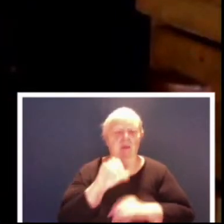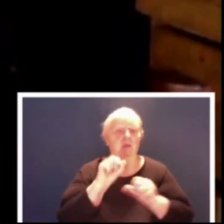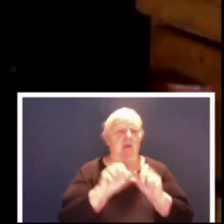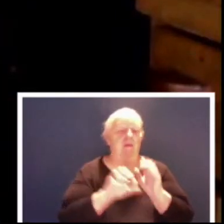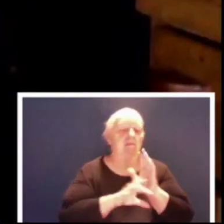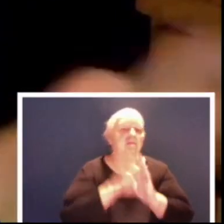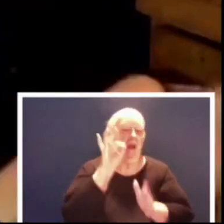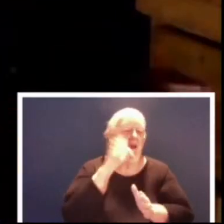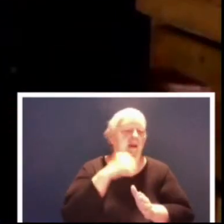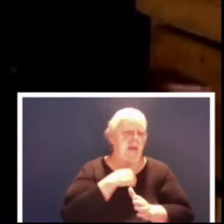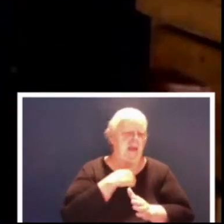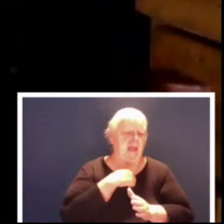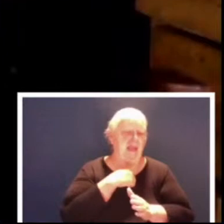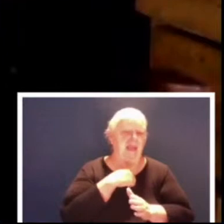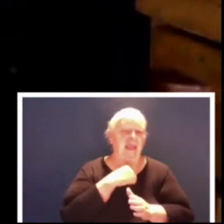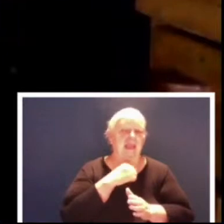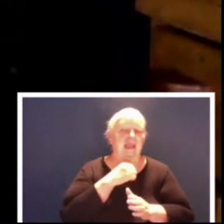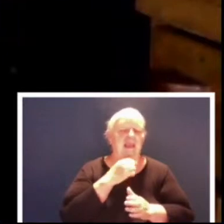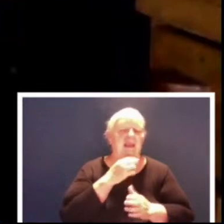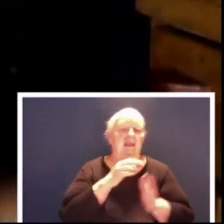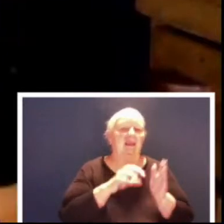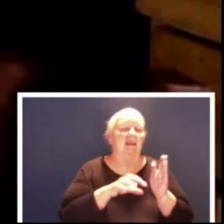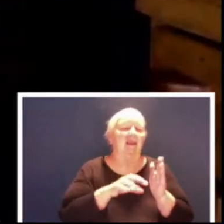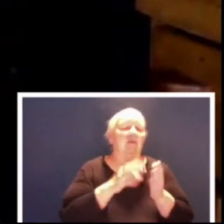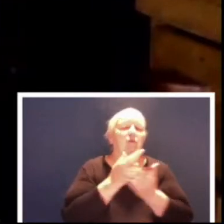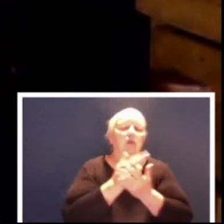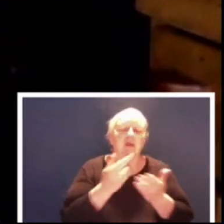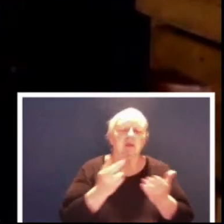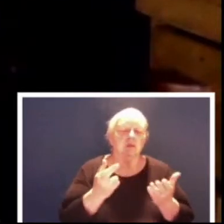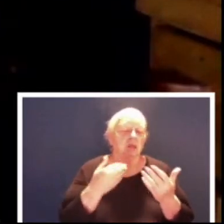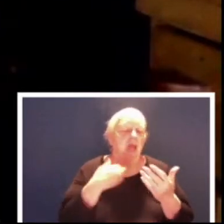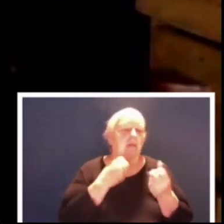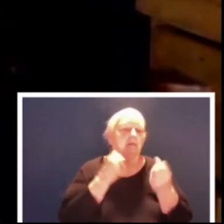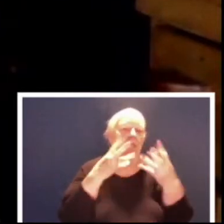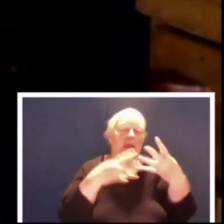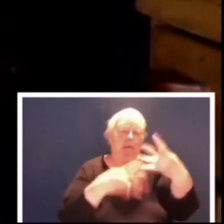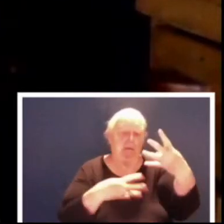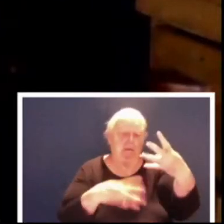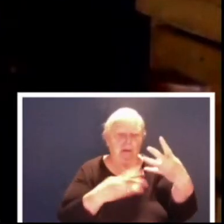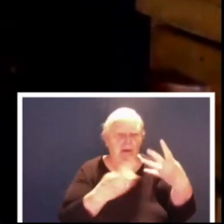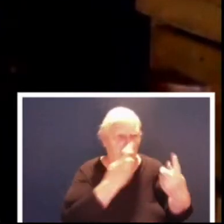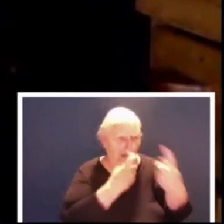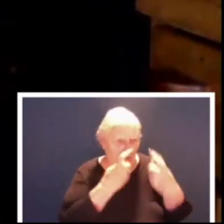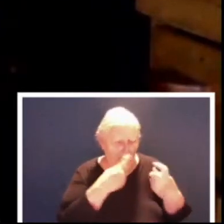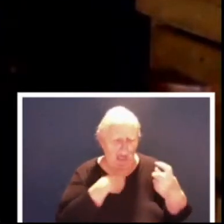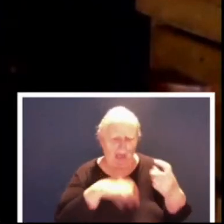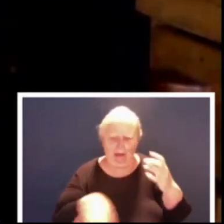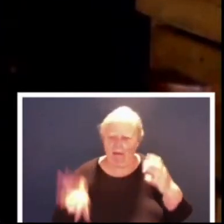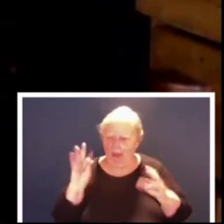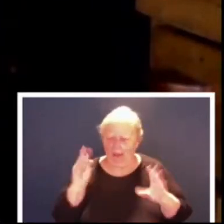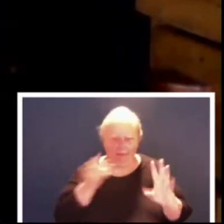So please, please let's move forward together and take action inside of peace for our world.